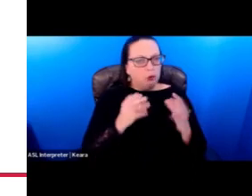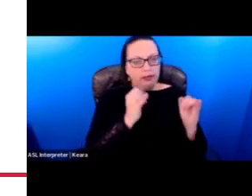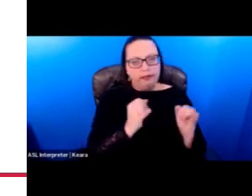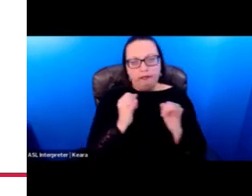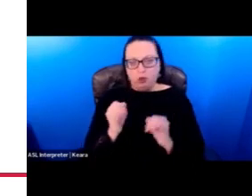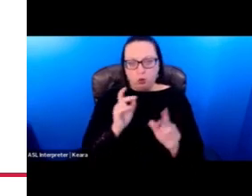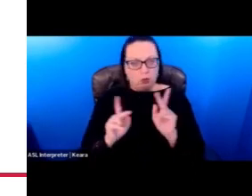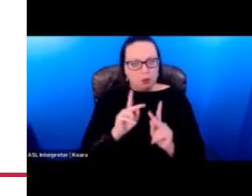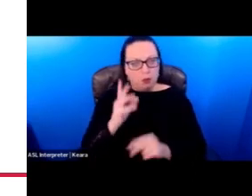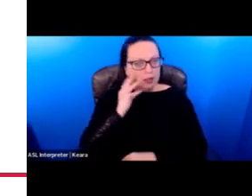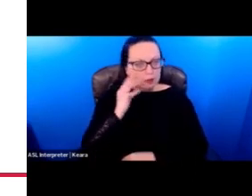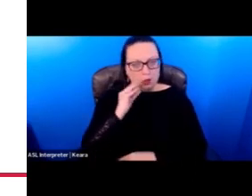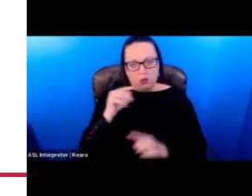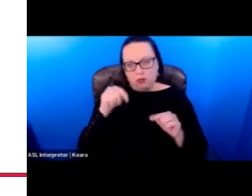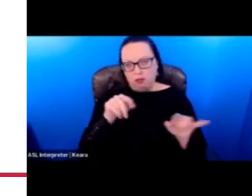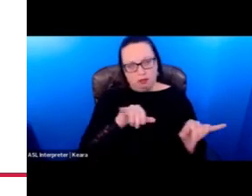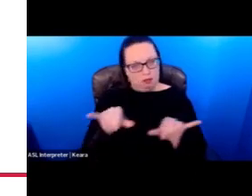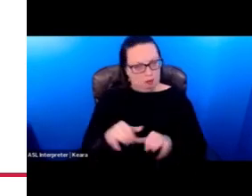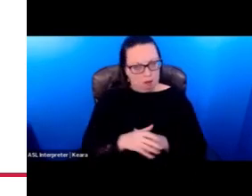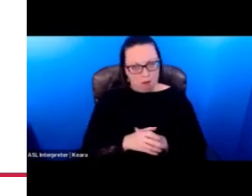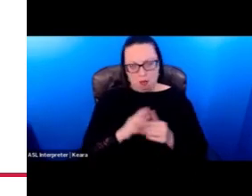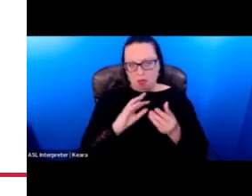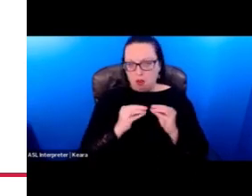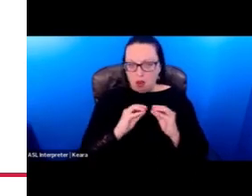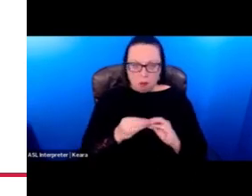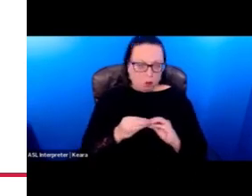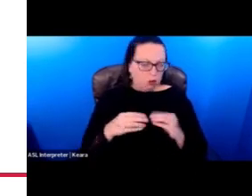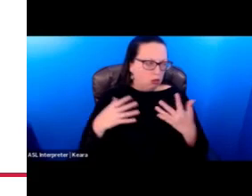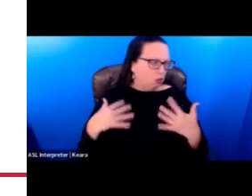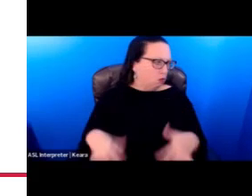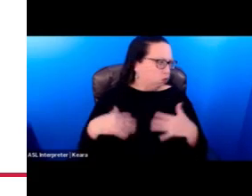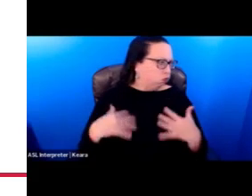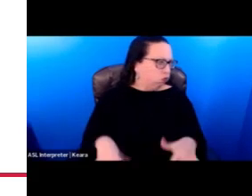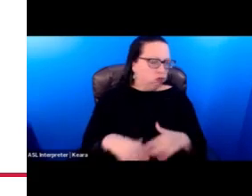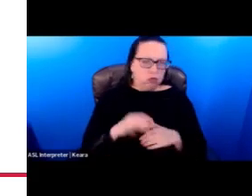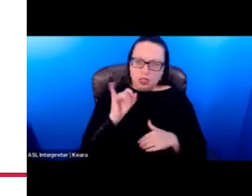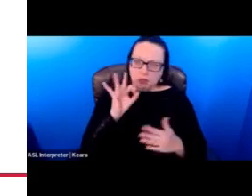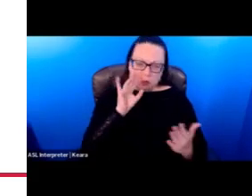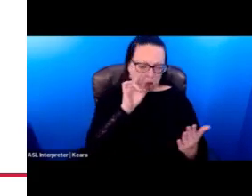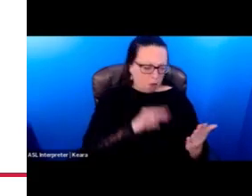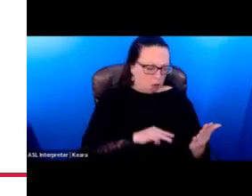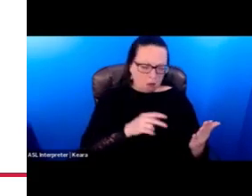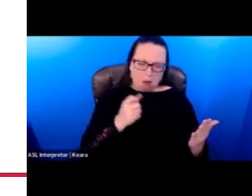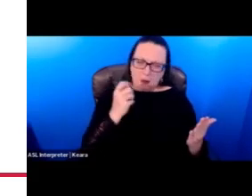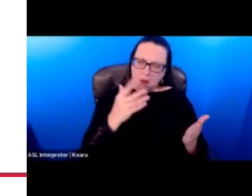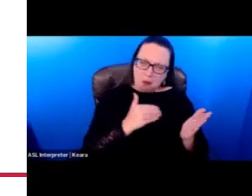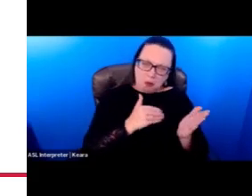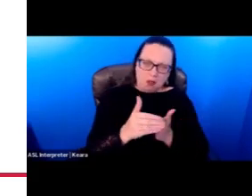statistics are ridiculous, if you look at it at all, the prevalence of individual's brain injury in our criminal justice